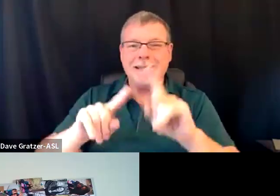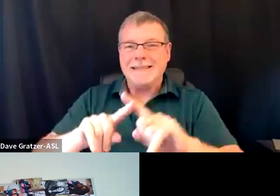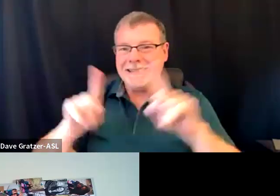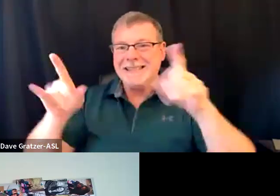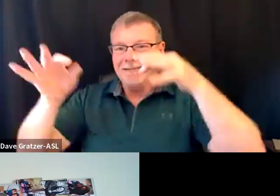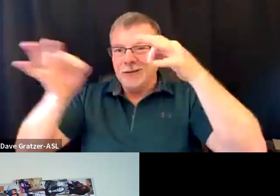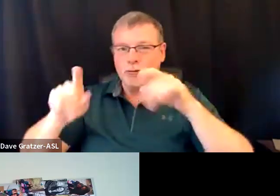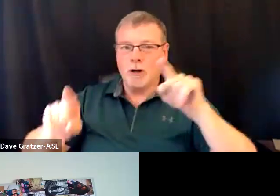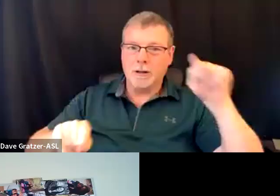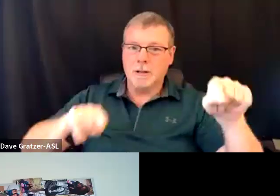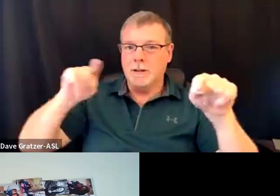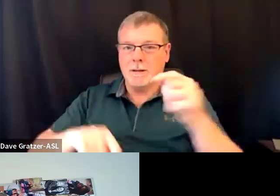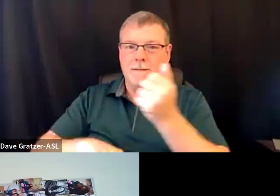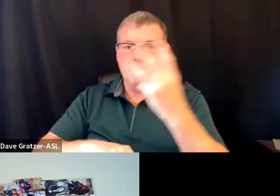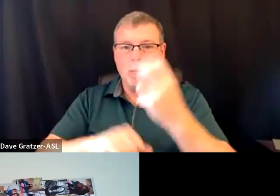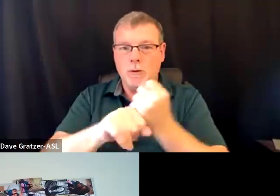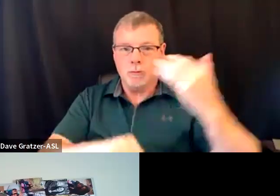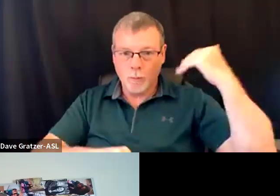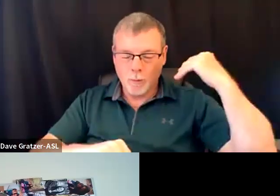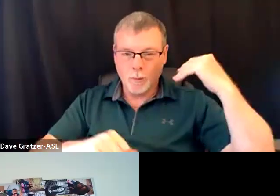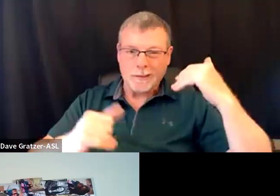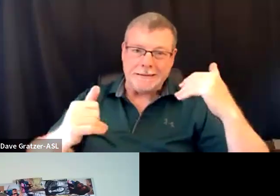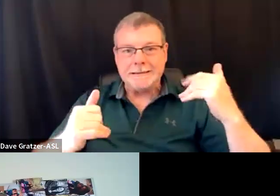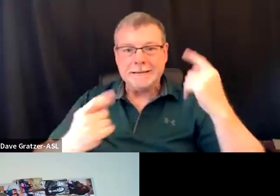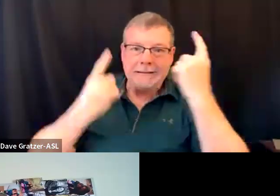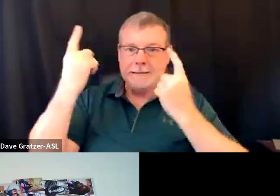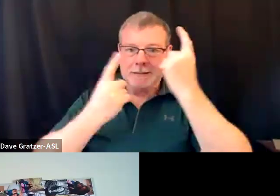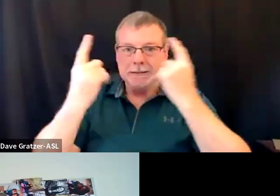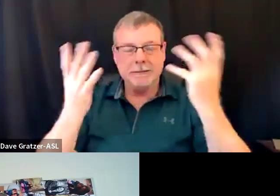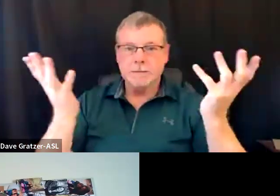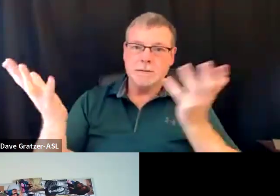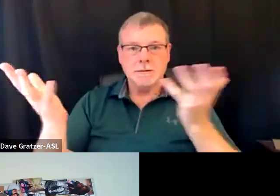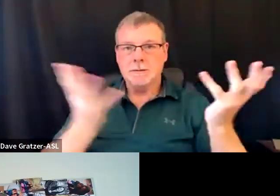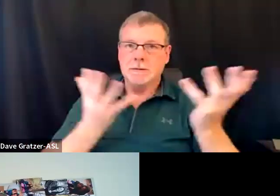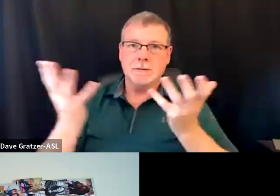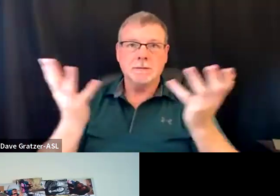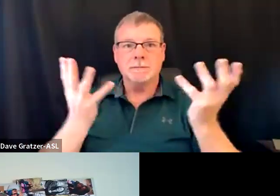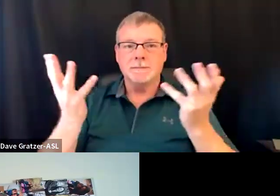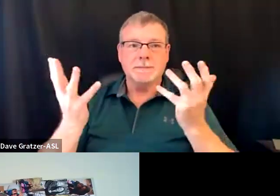about this a few years ago. So wondering really if any additional clarification about